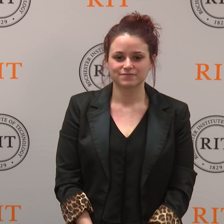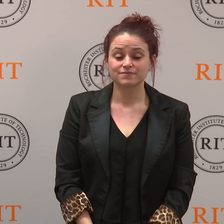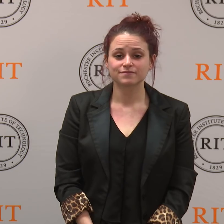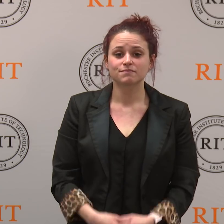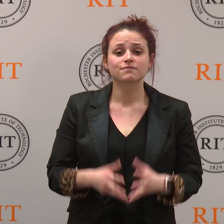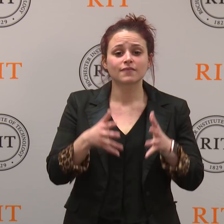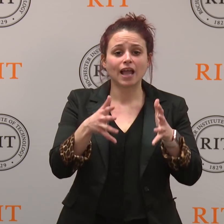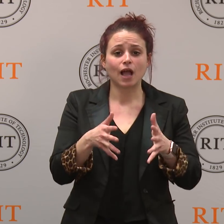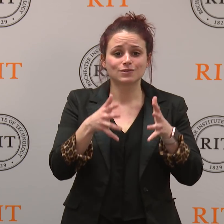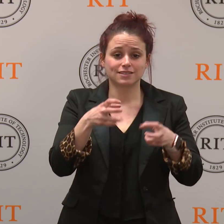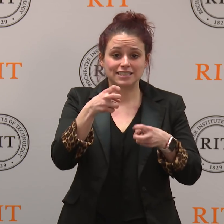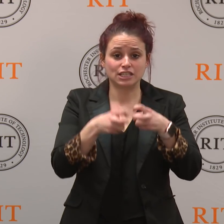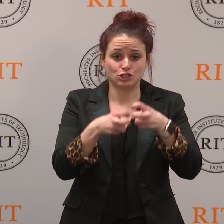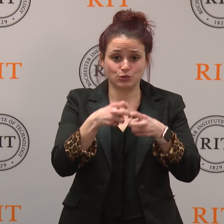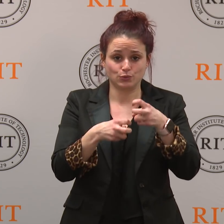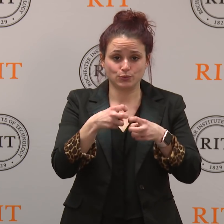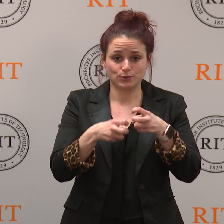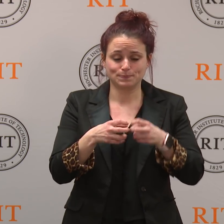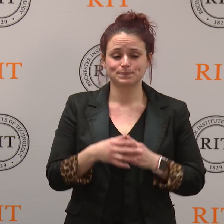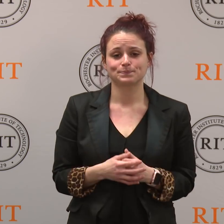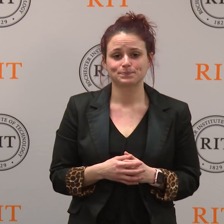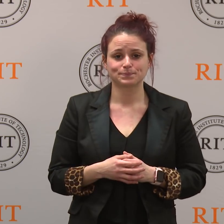Outstanding issues: